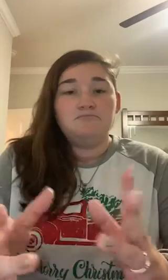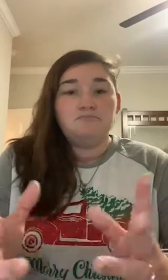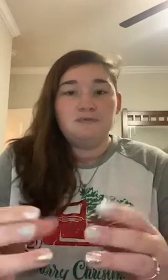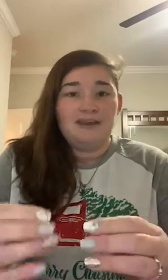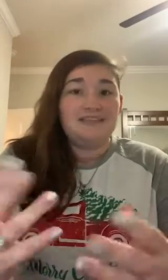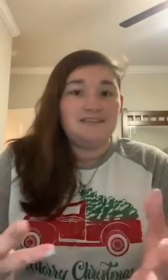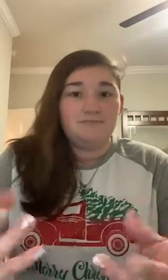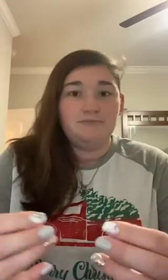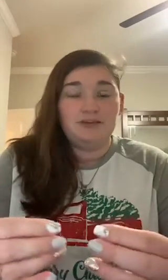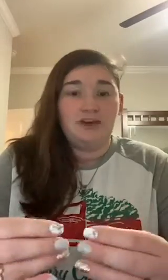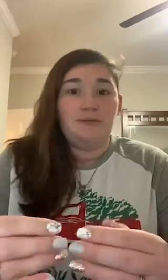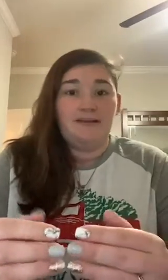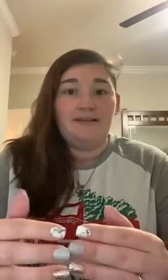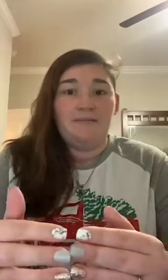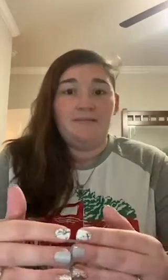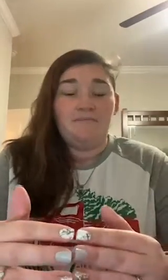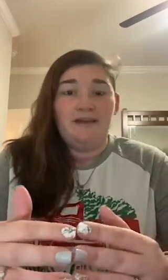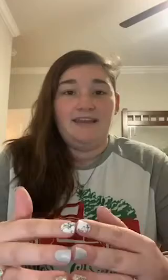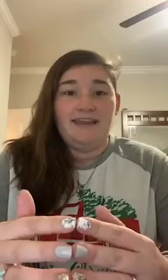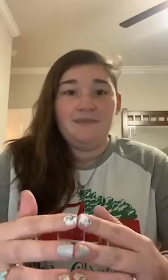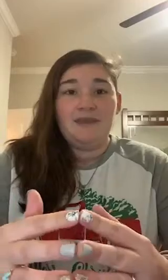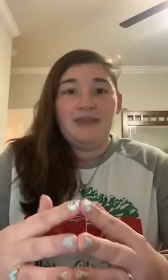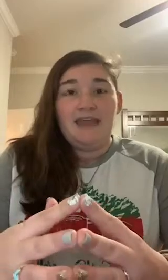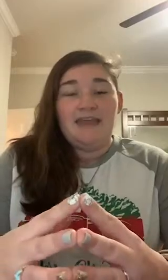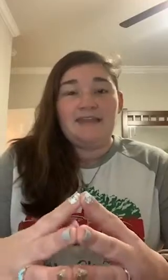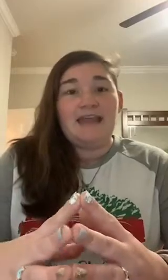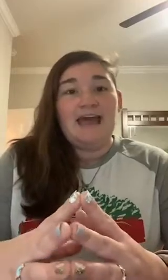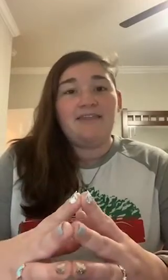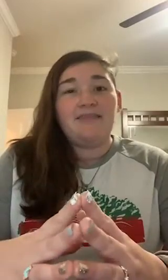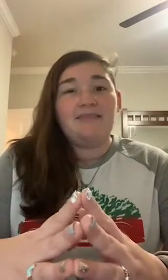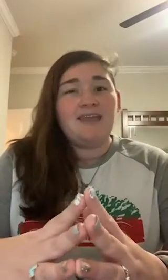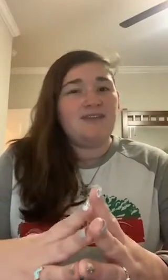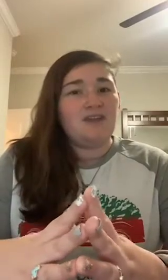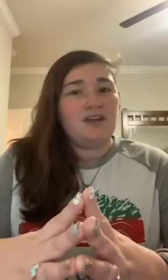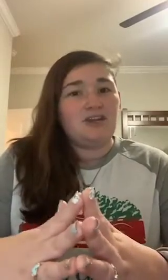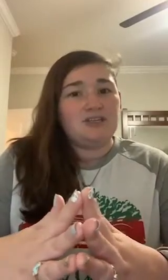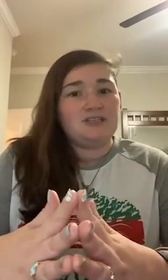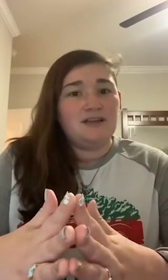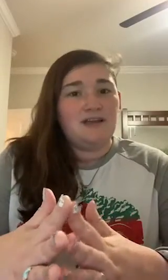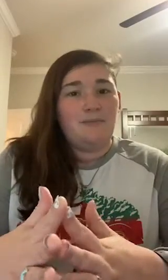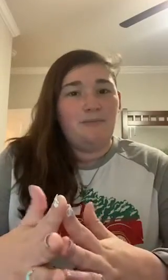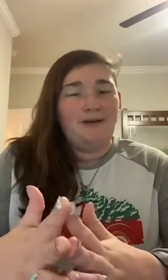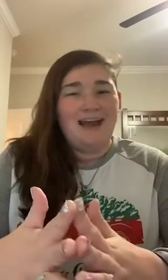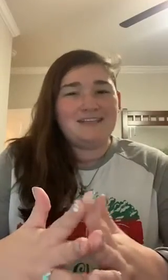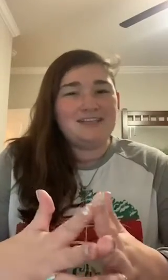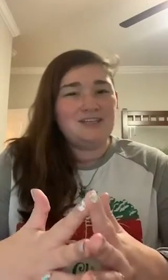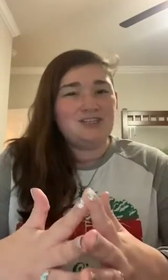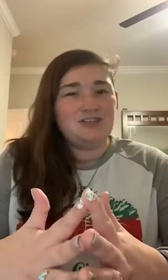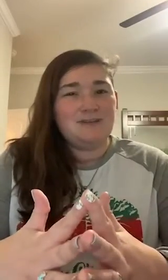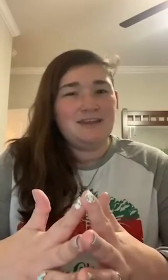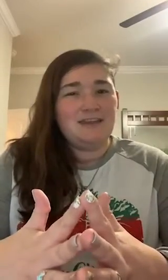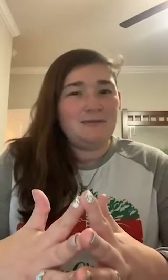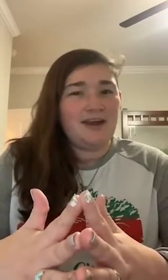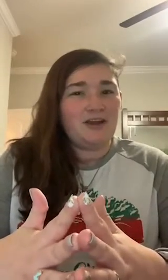okay it's a guitar playing the melody and then i think there's a brass instrument in the background